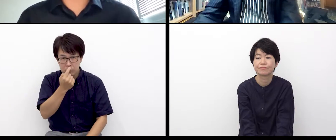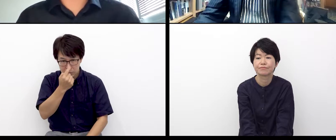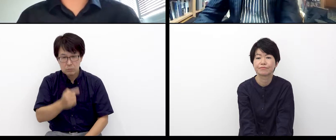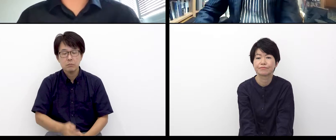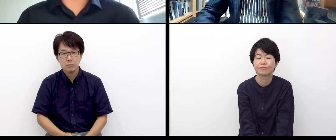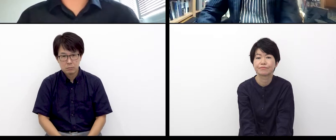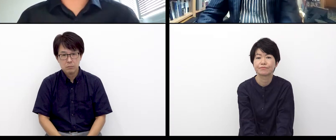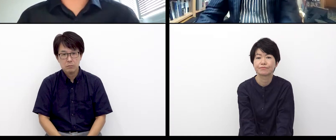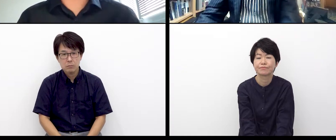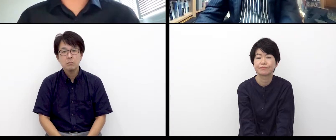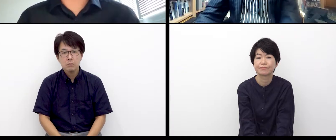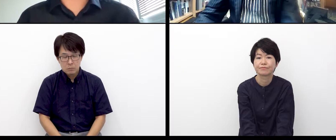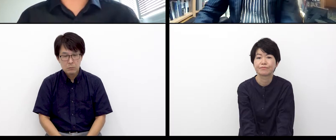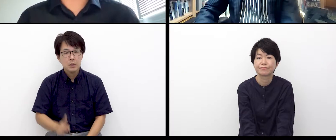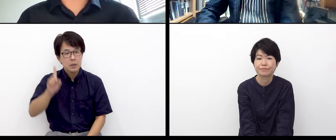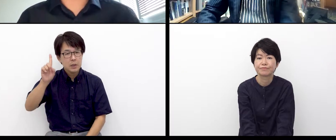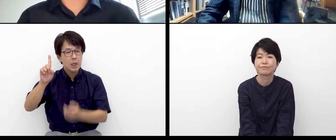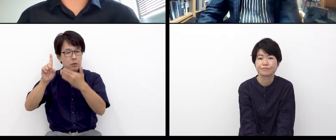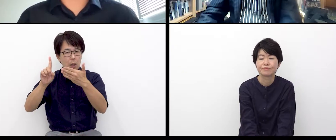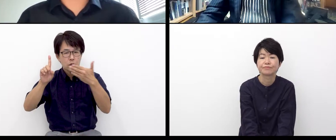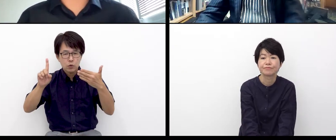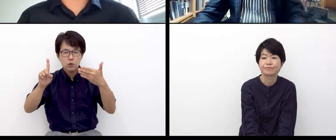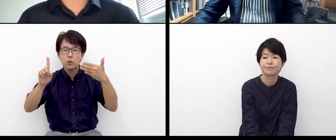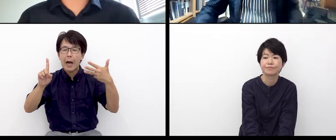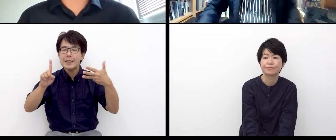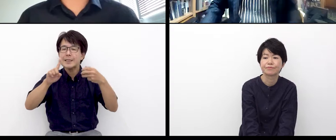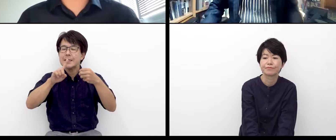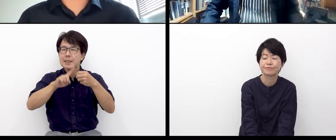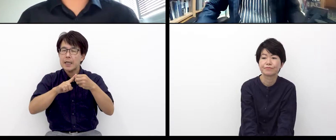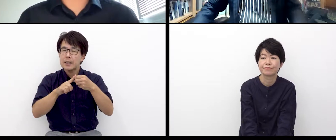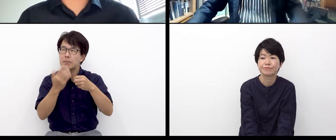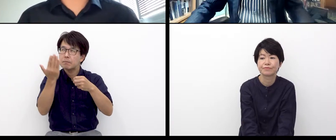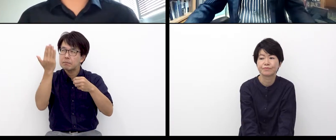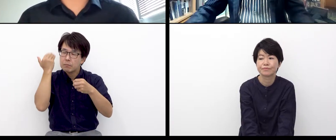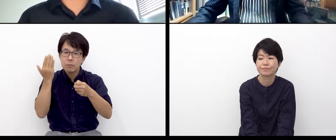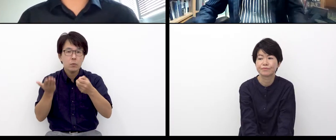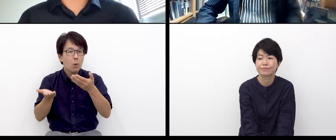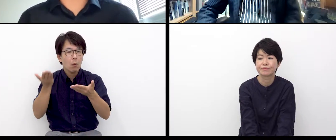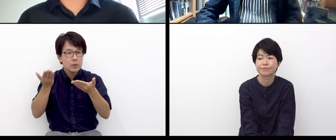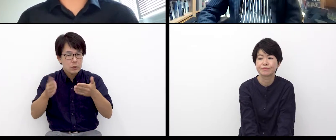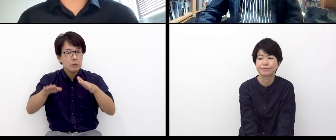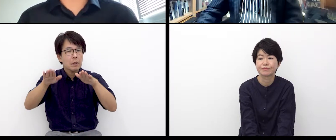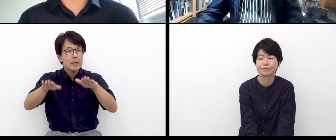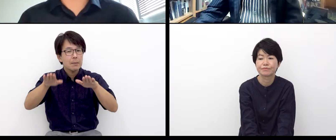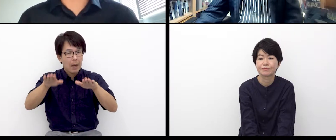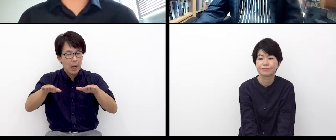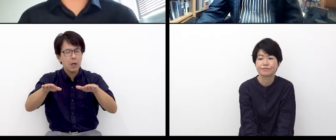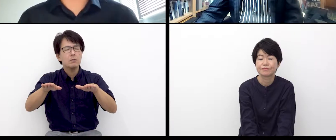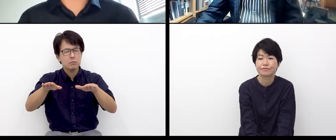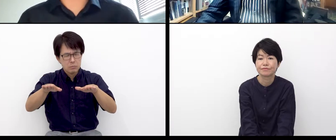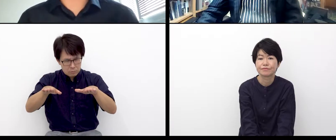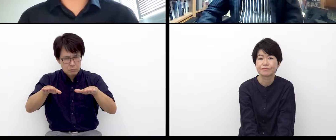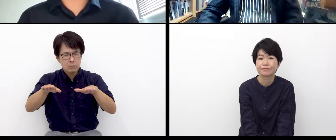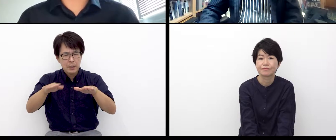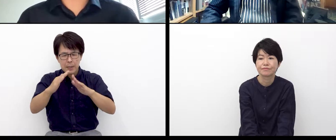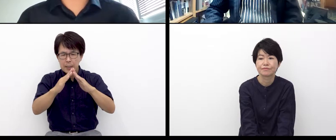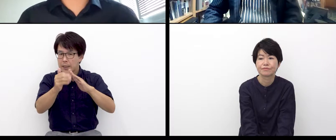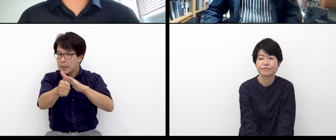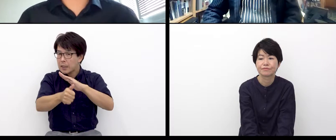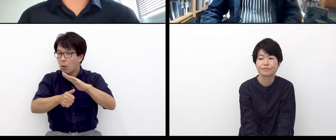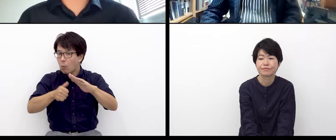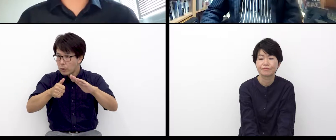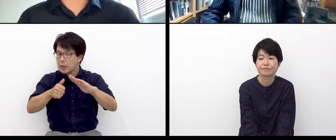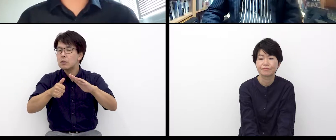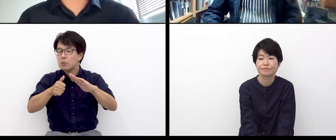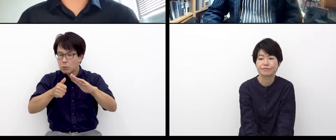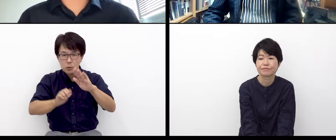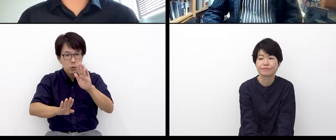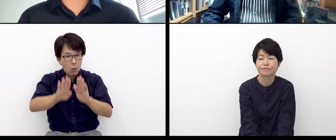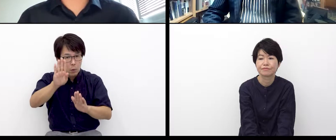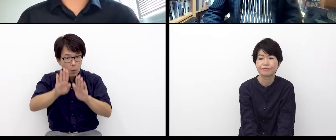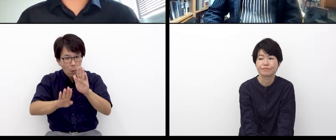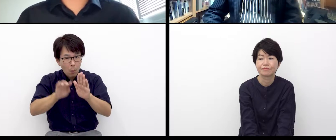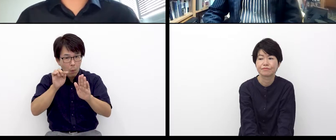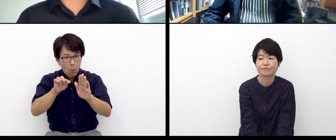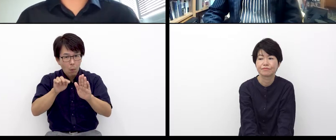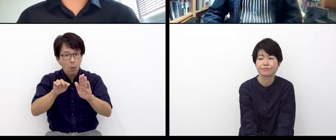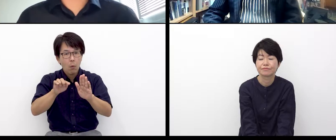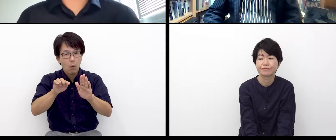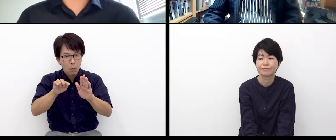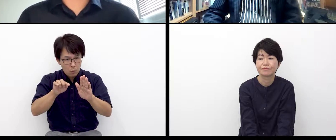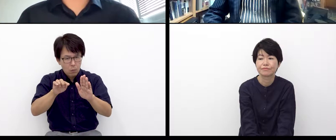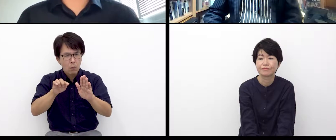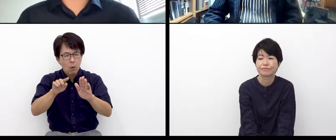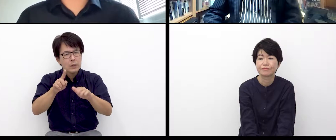Since then, 1998, has there been any changes in the situation or nature